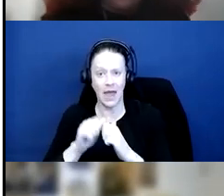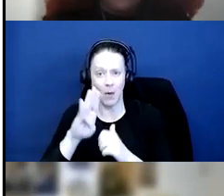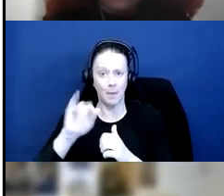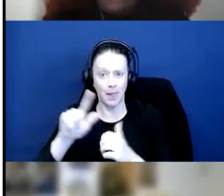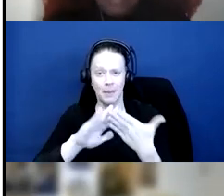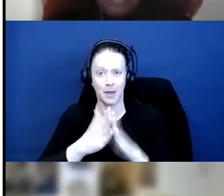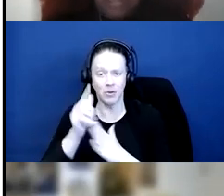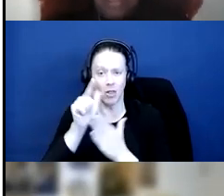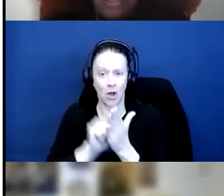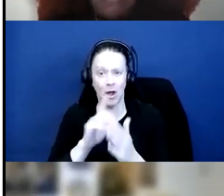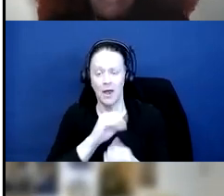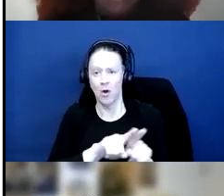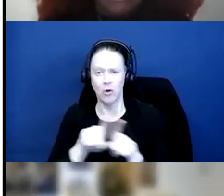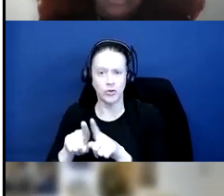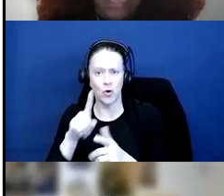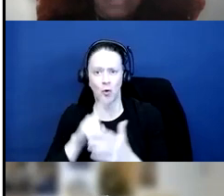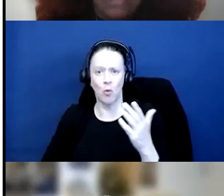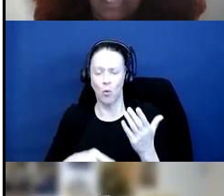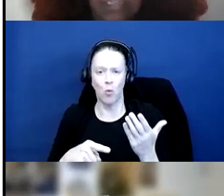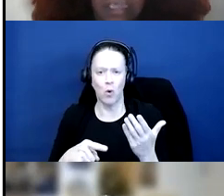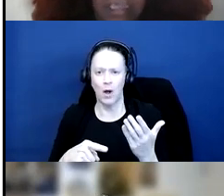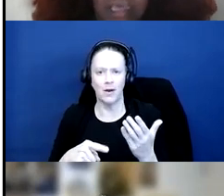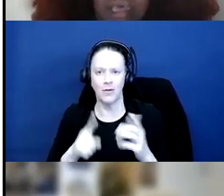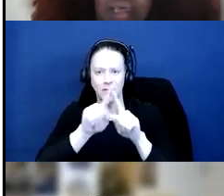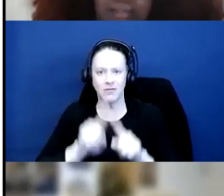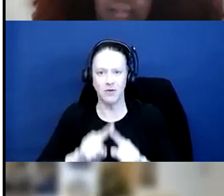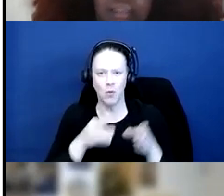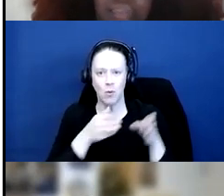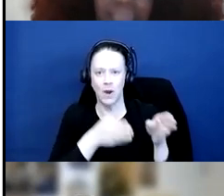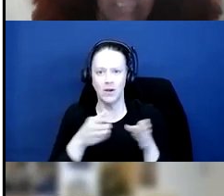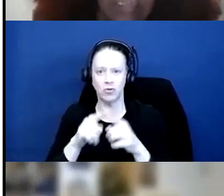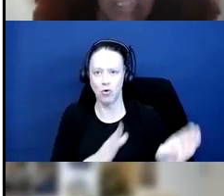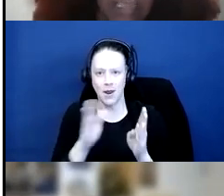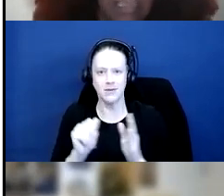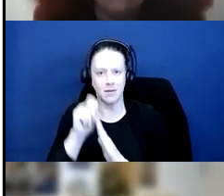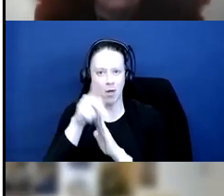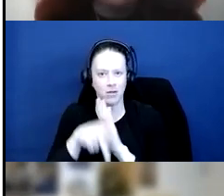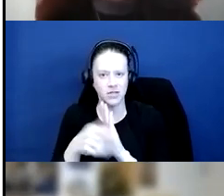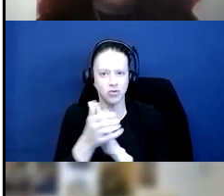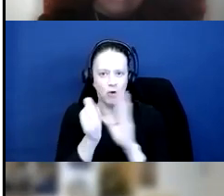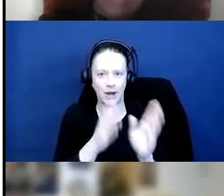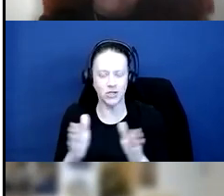like organizing and policy strategies that get us to where we want to be.